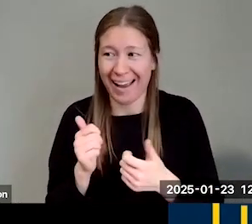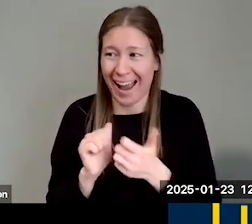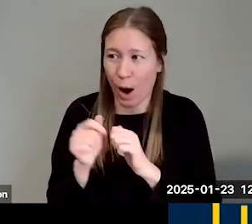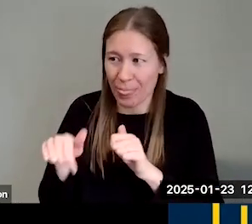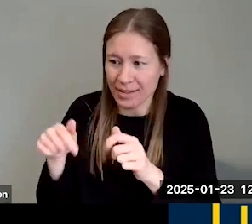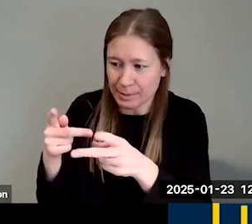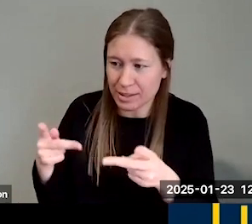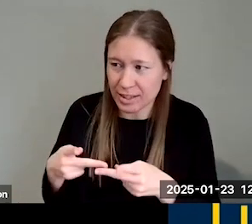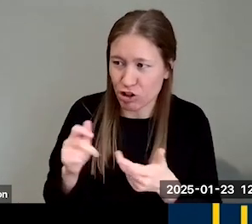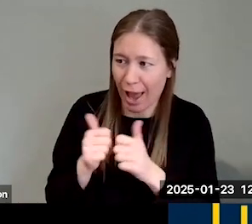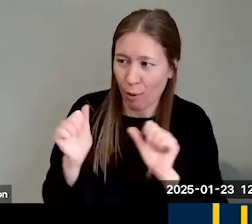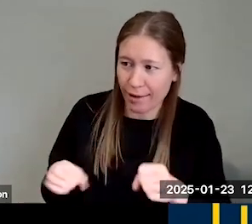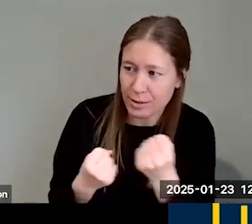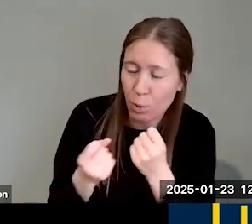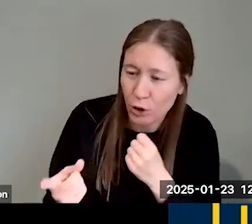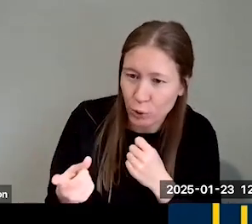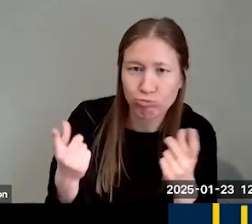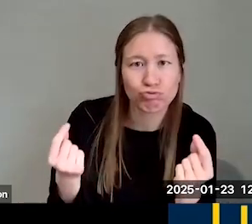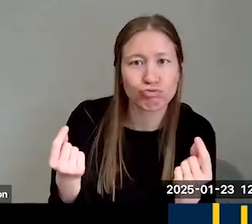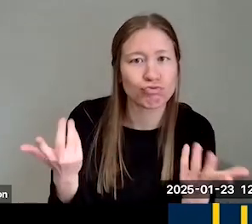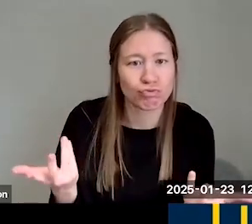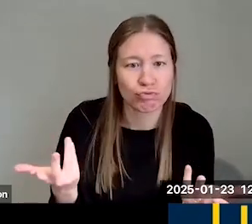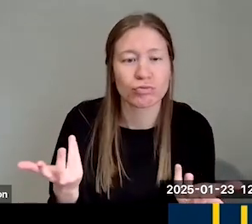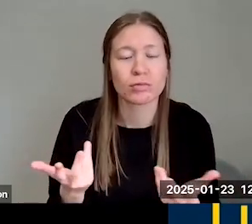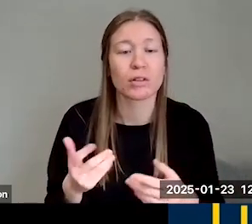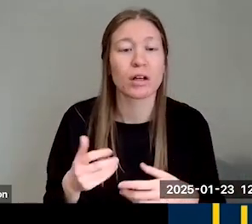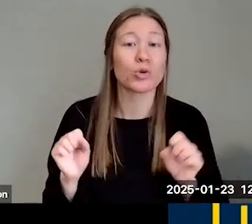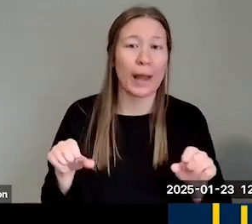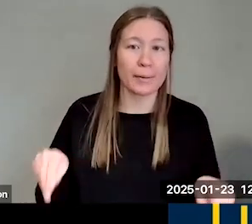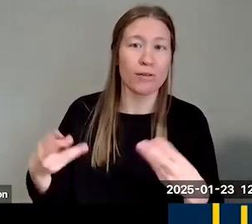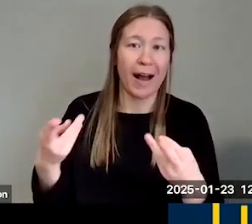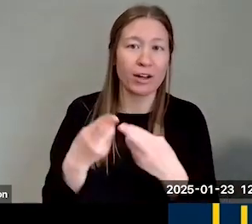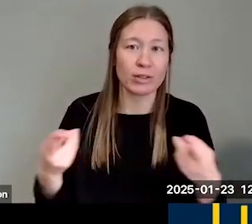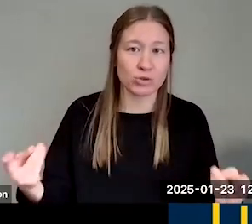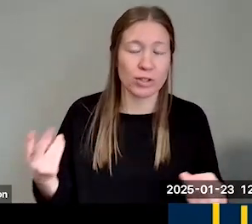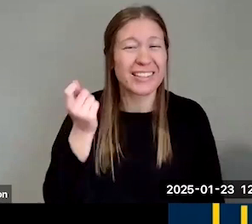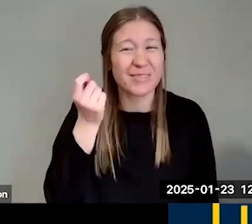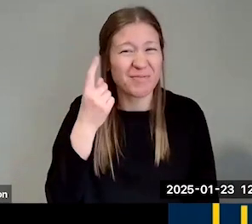Again, provide resources, and don't make an assumption about what resources somebody needs.